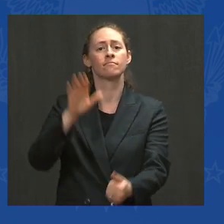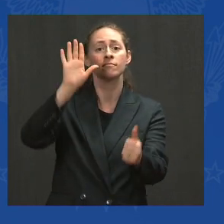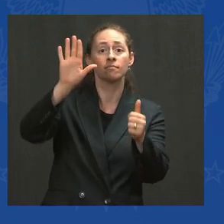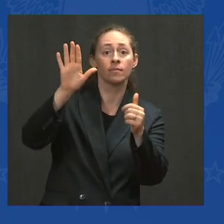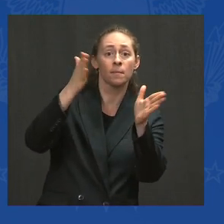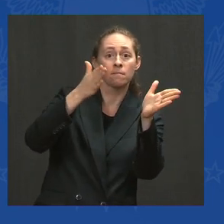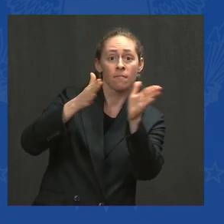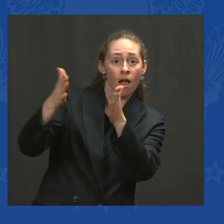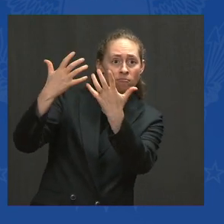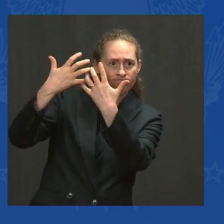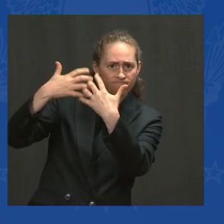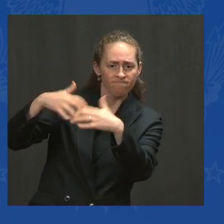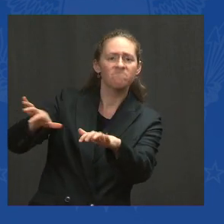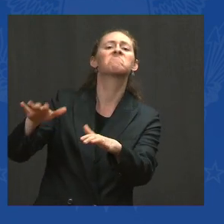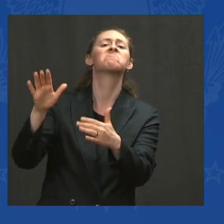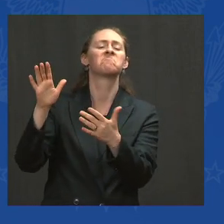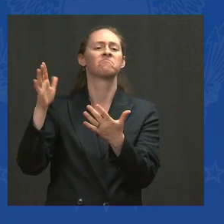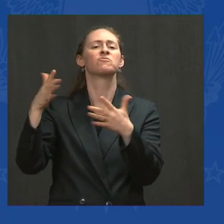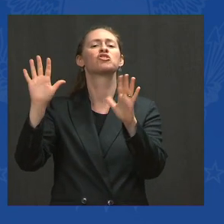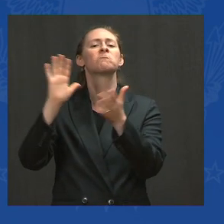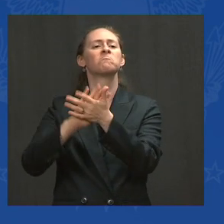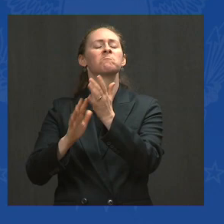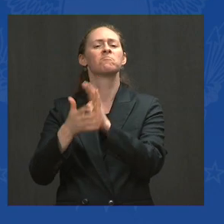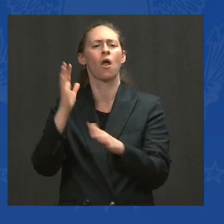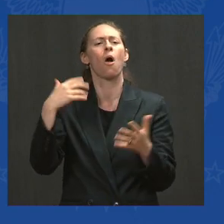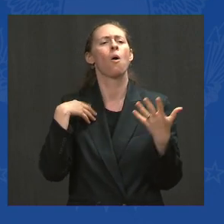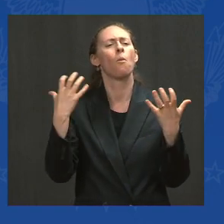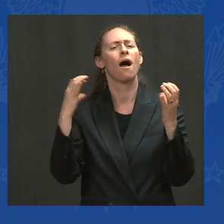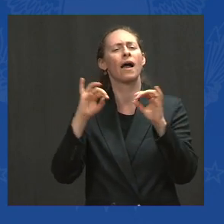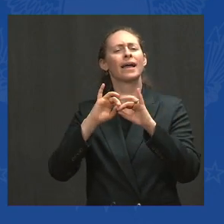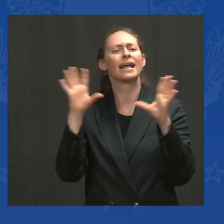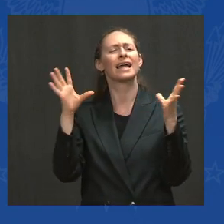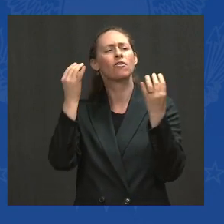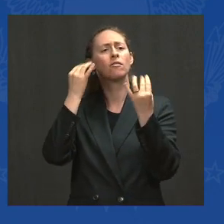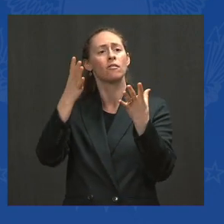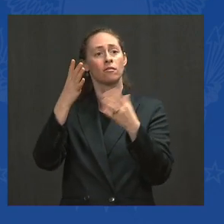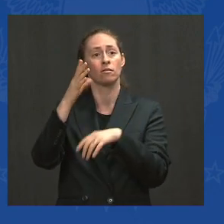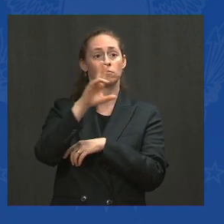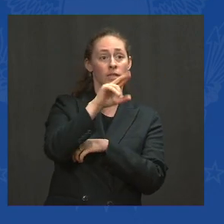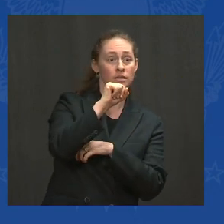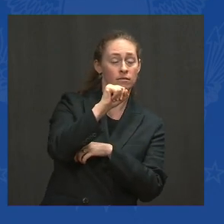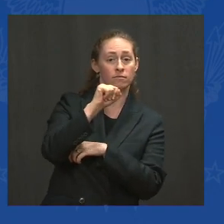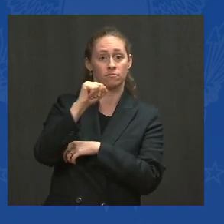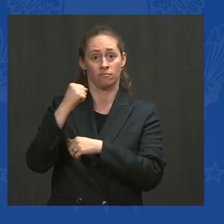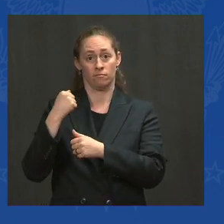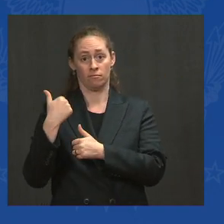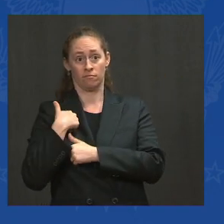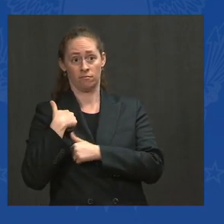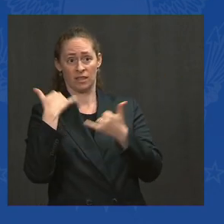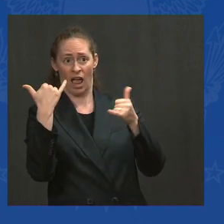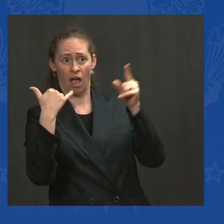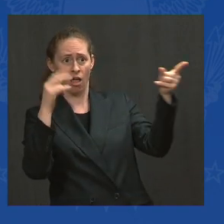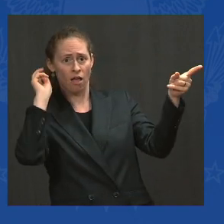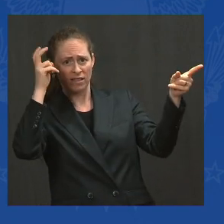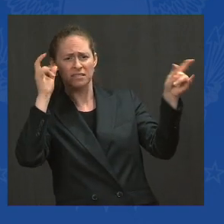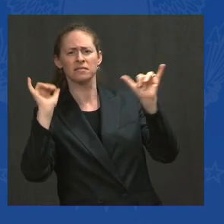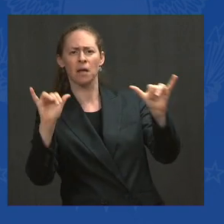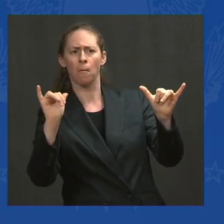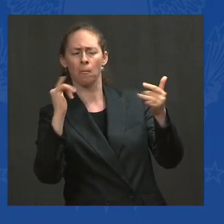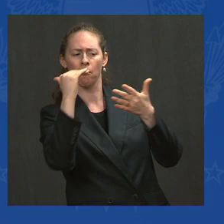military mission in Afghanistan continues through the end of August. We remain -- we retain personnel and capacities